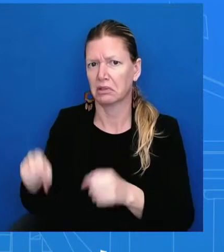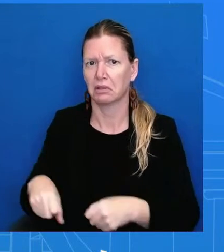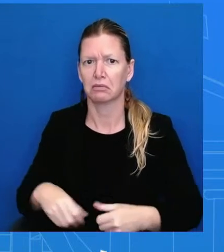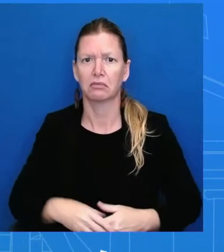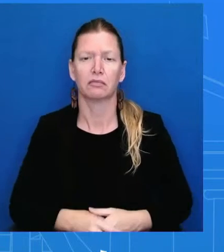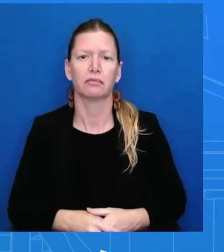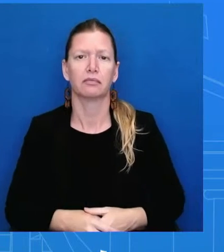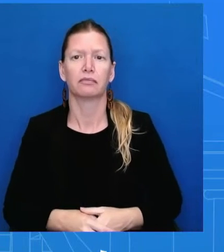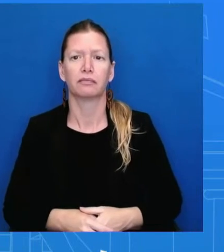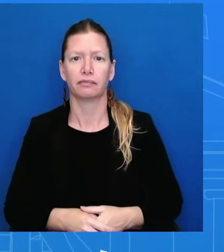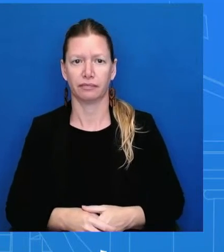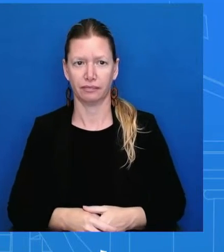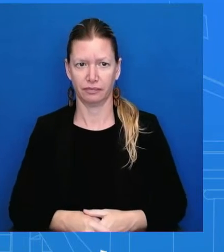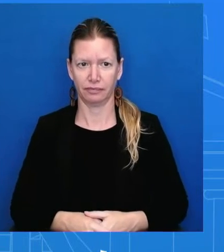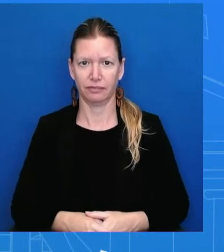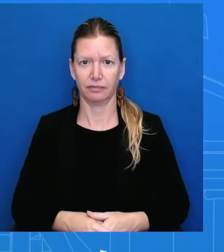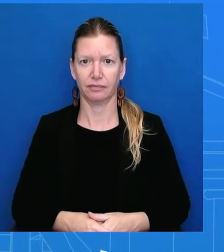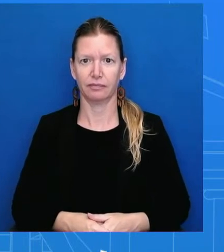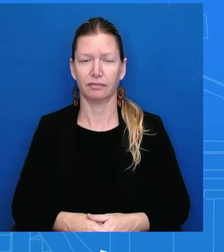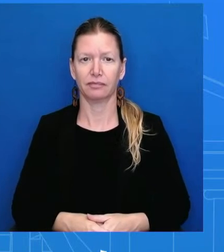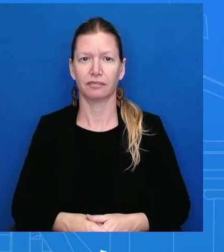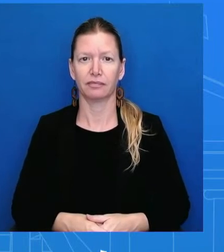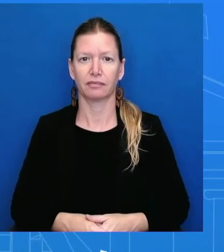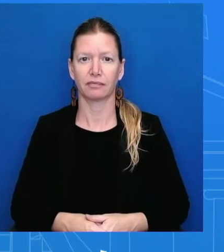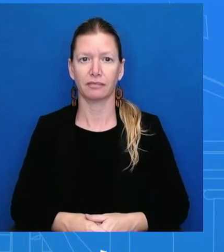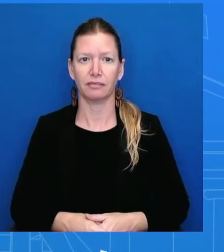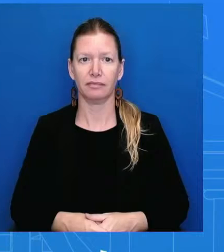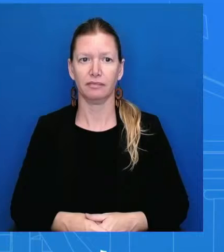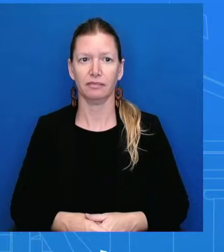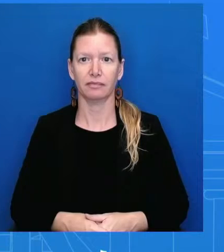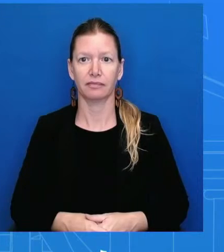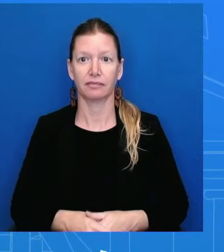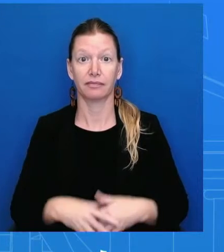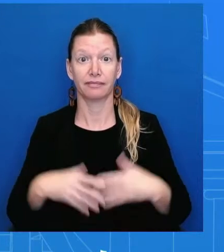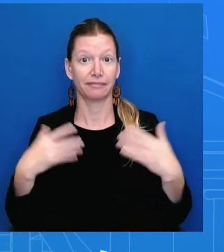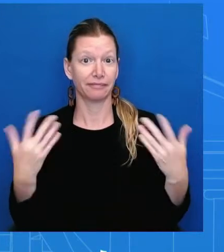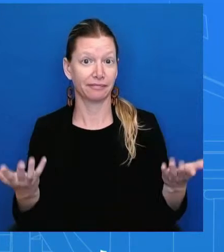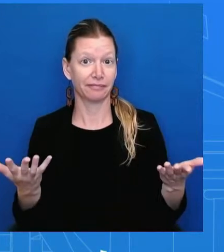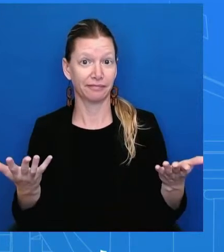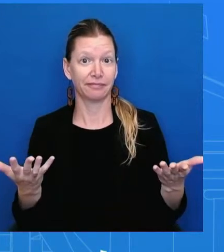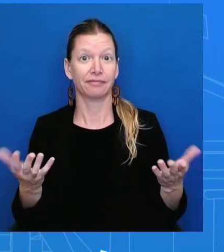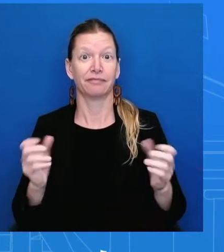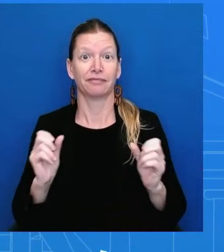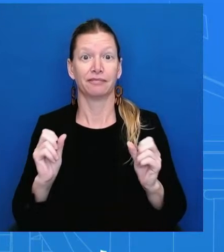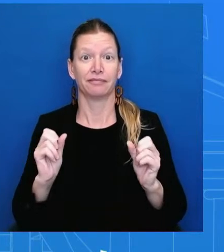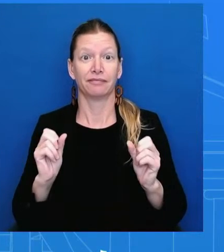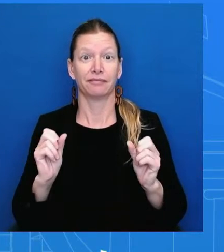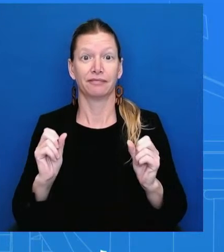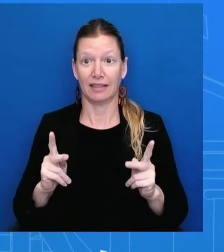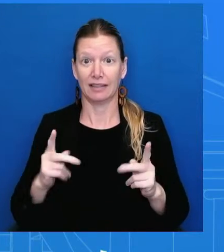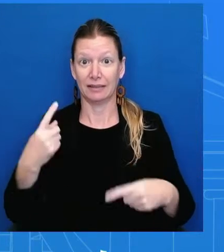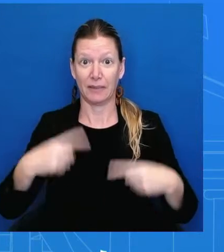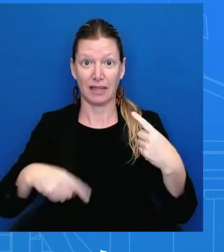Okay. Well, all the debate questions have been answered -- press conference answers. Let me close --